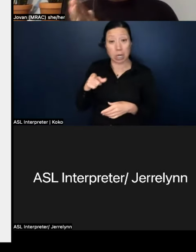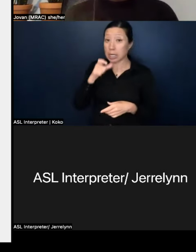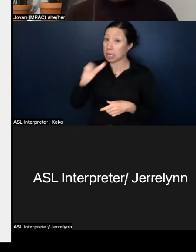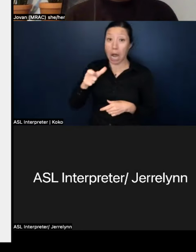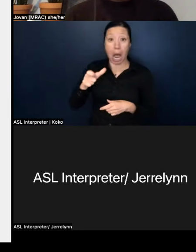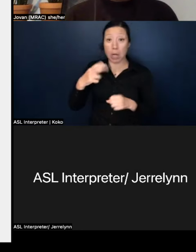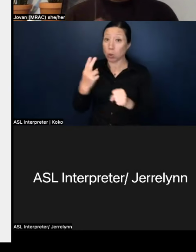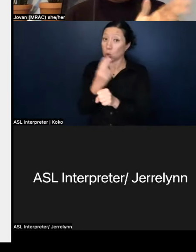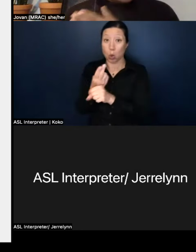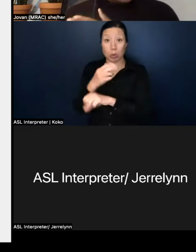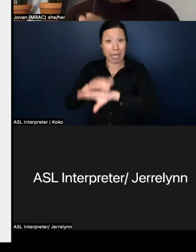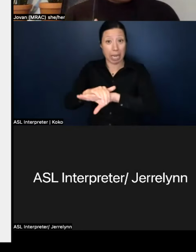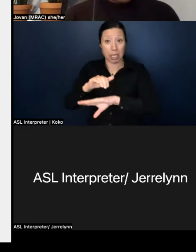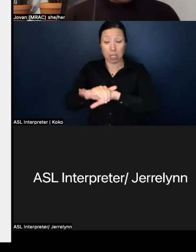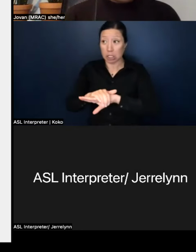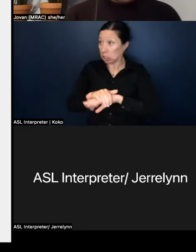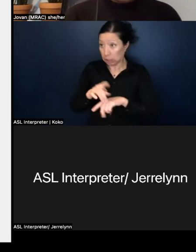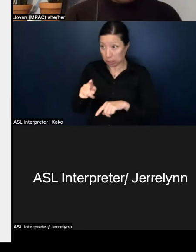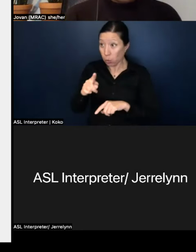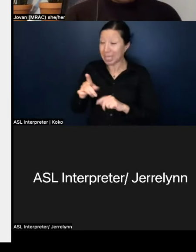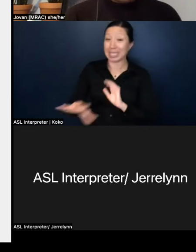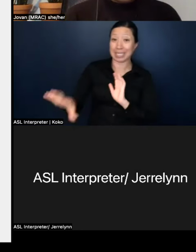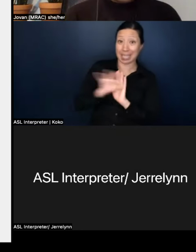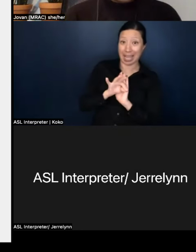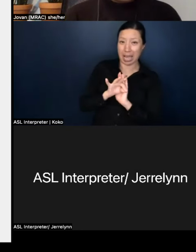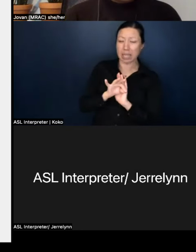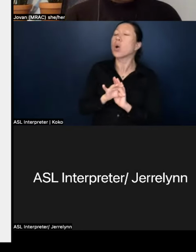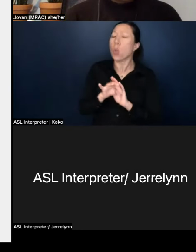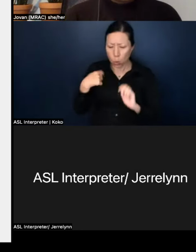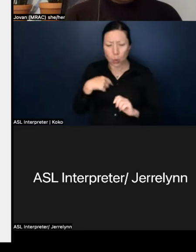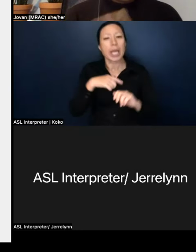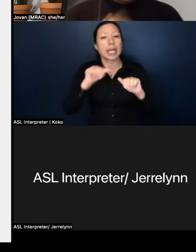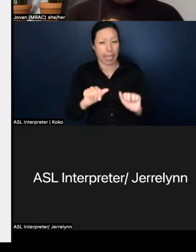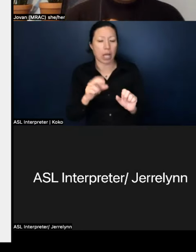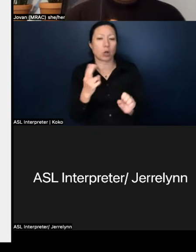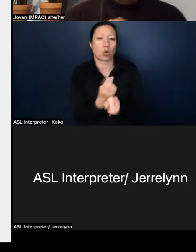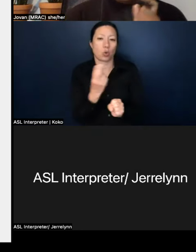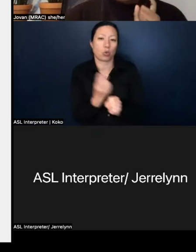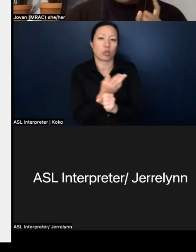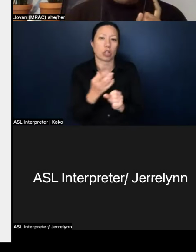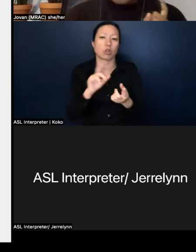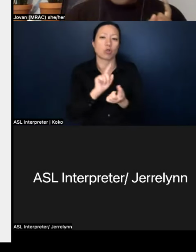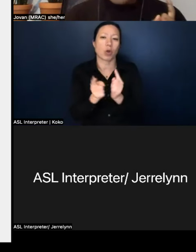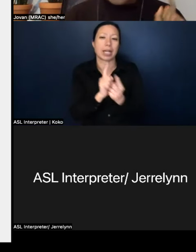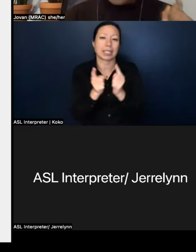we can work with translators throughout the course of the cohort experience, all right? I just wanted to make that clear.